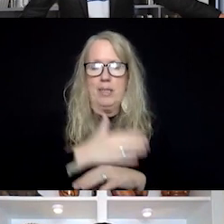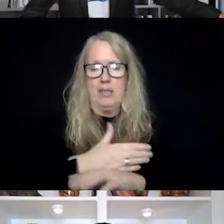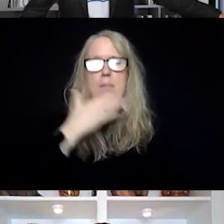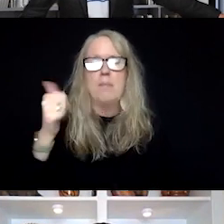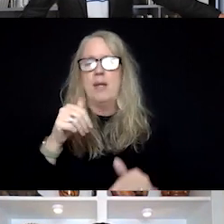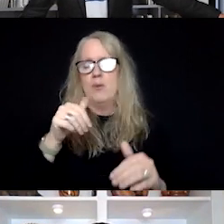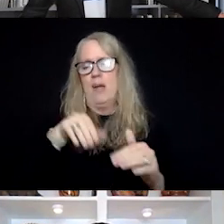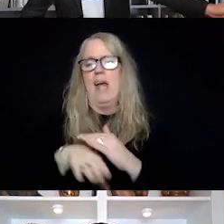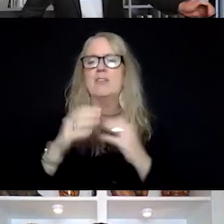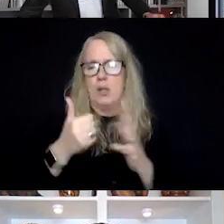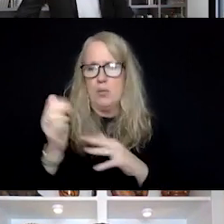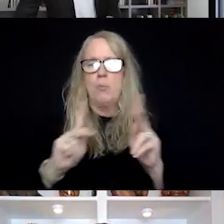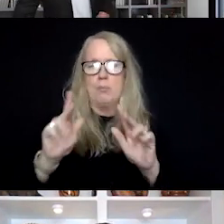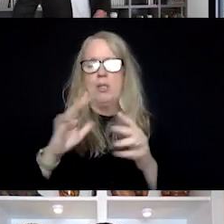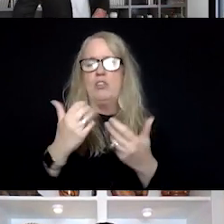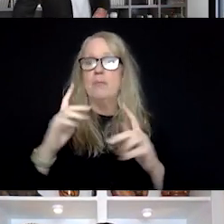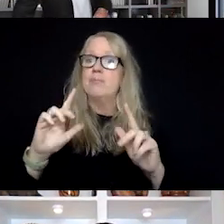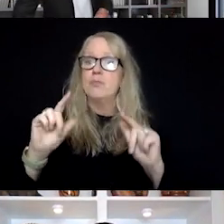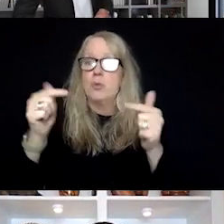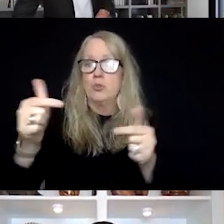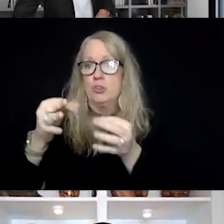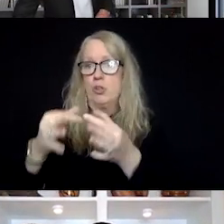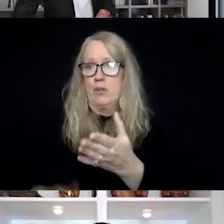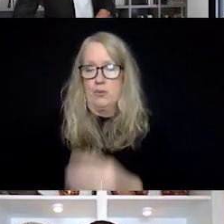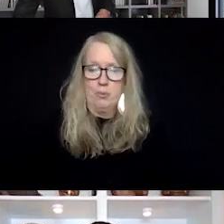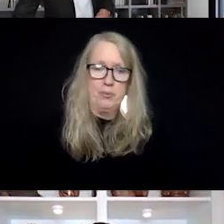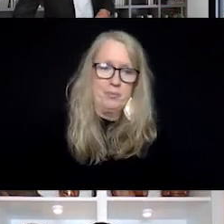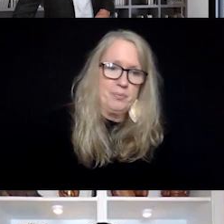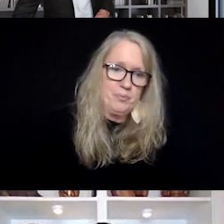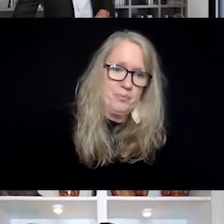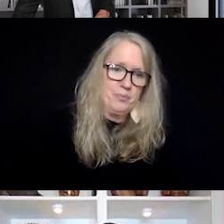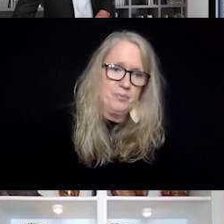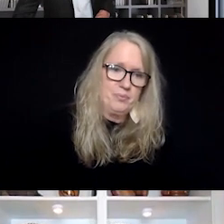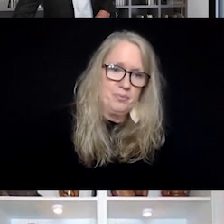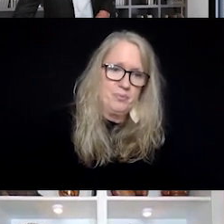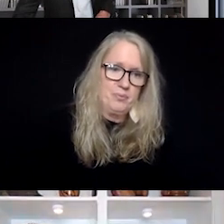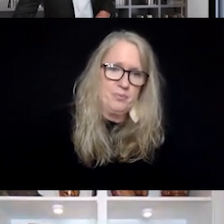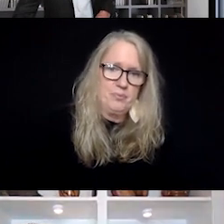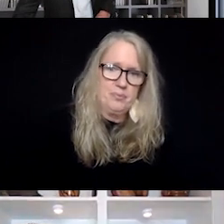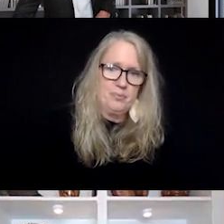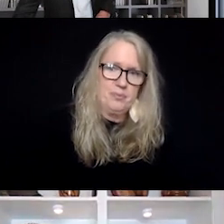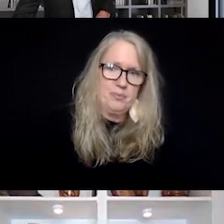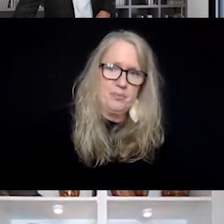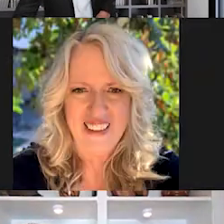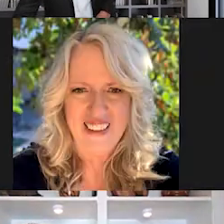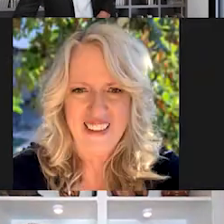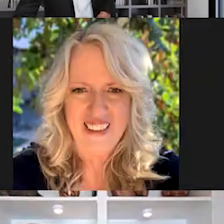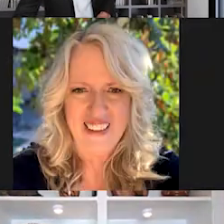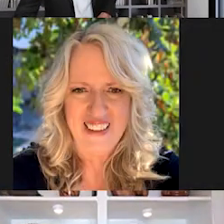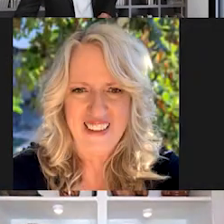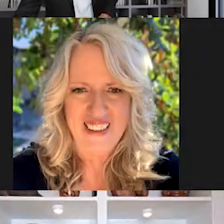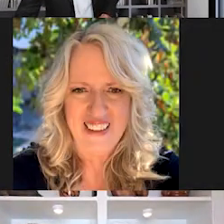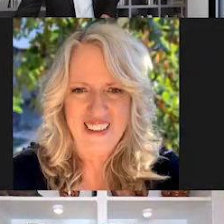THROUGH POPULATION HEALTH. >> OKAY. I WILL DO THAT. LET ME SEE IF I CAN